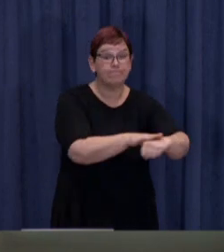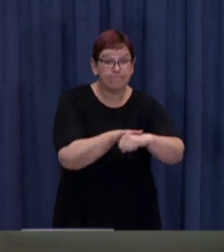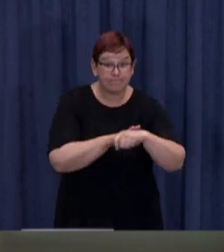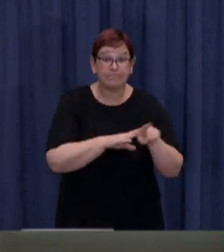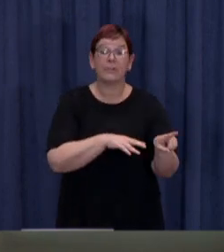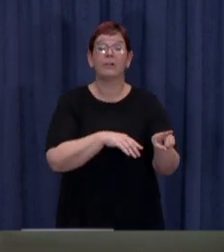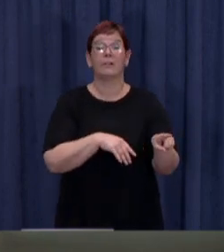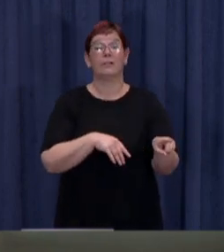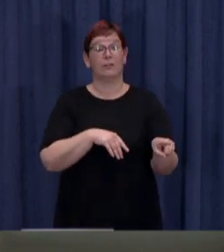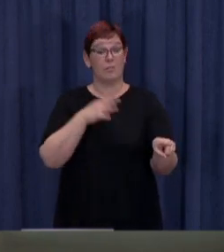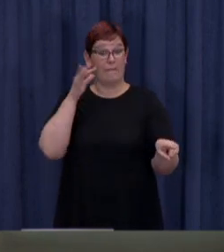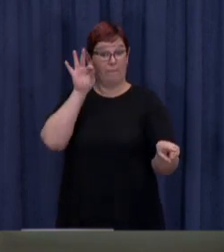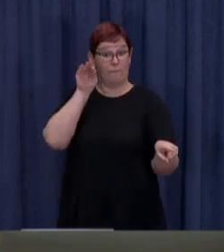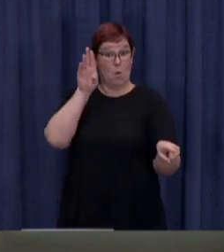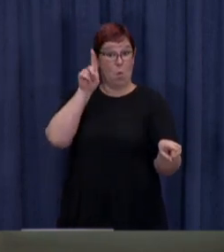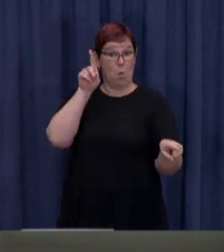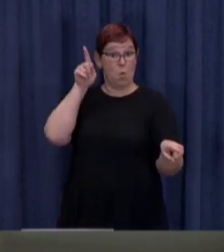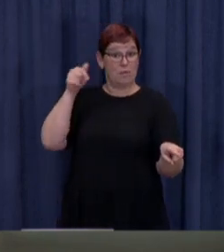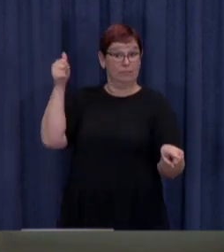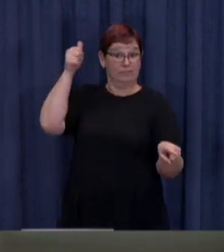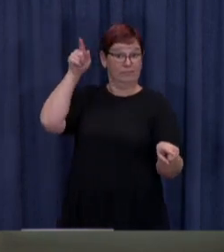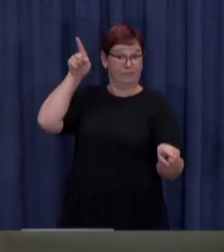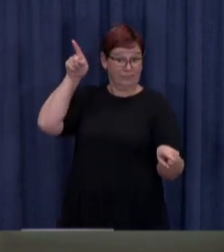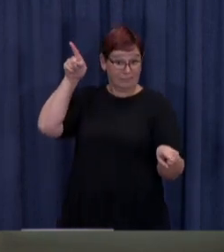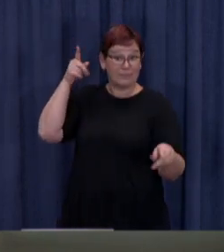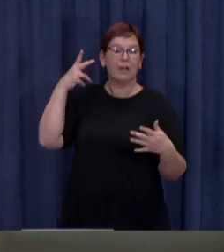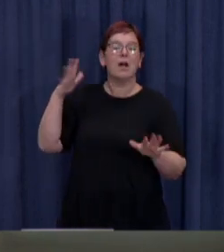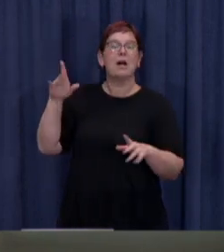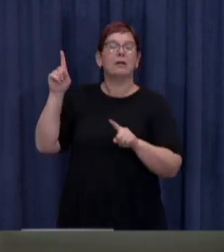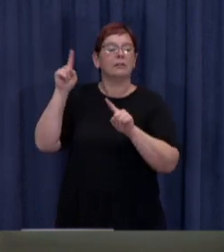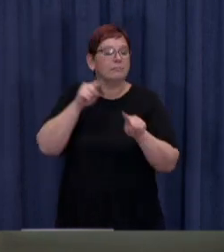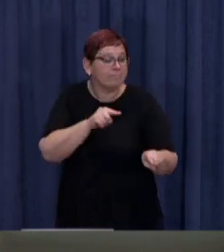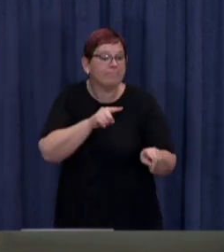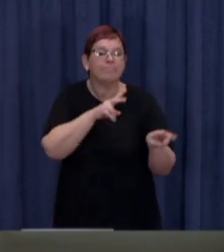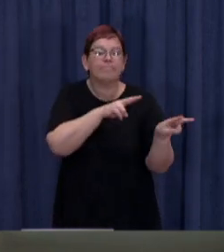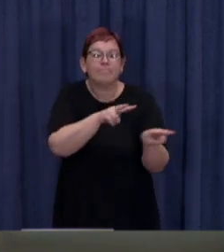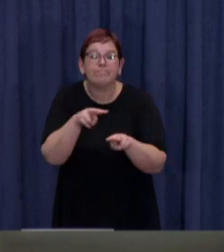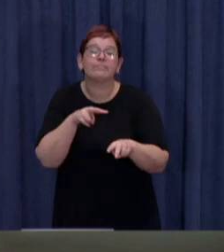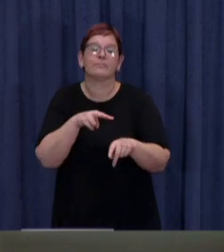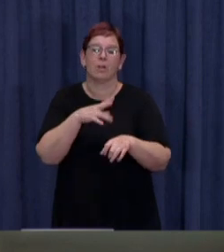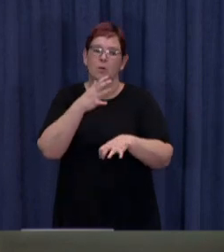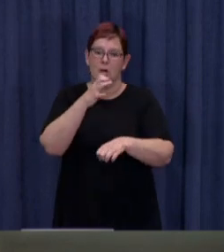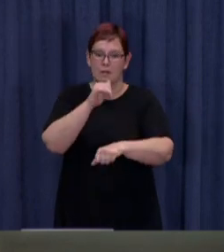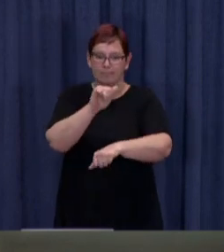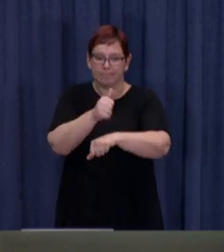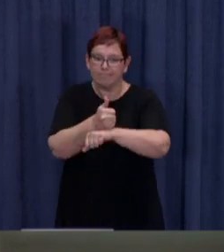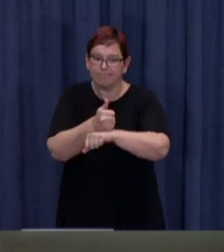about a curfew but there's been no discussion of that because frankly there's been no need for it and if people follow the advice that they've